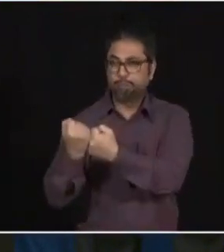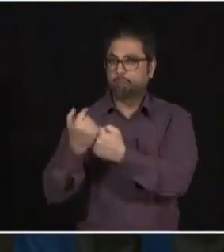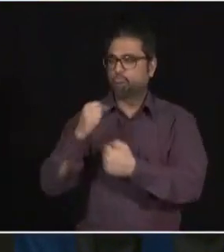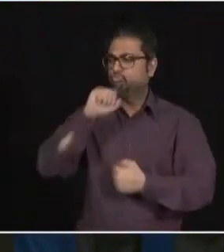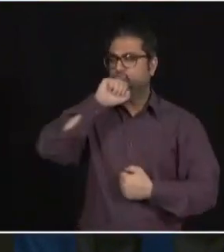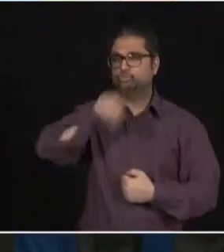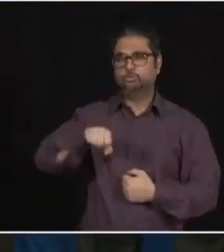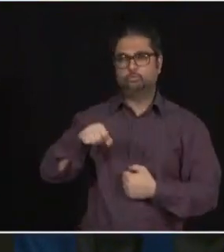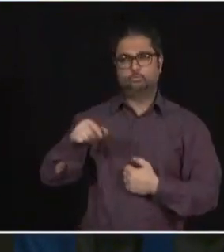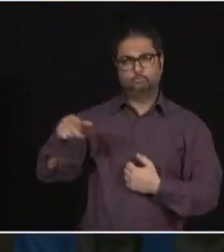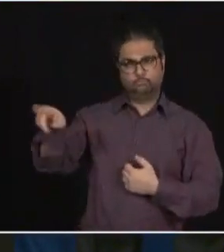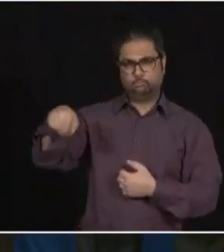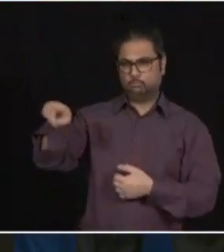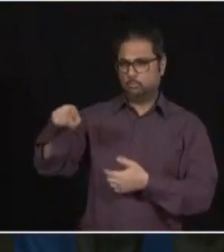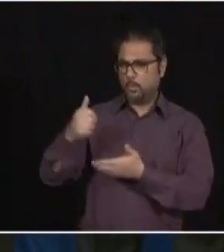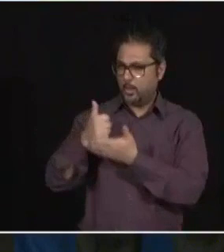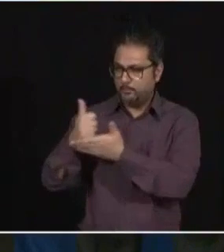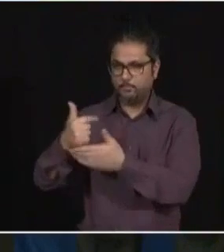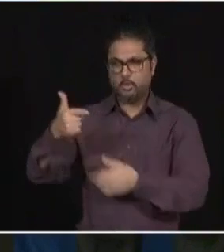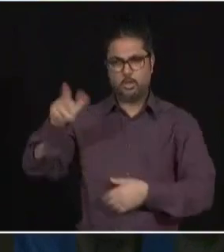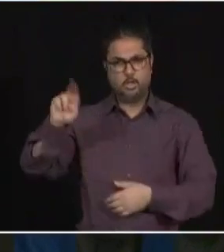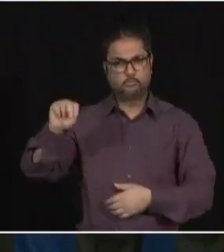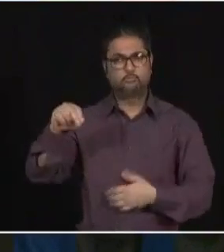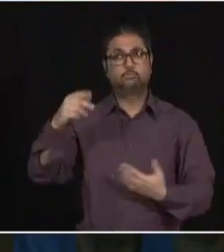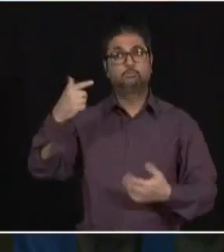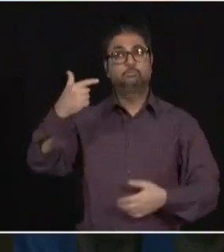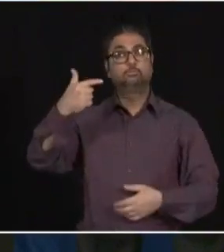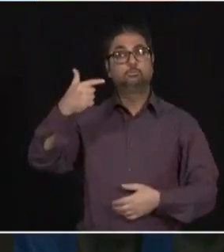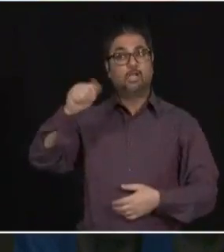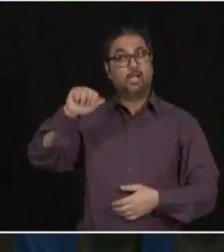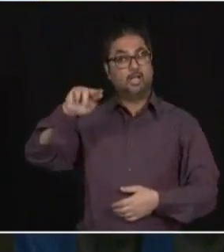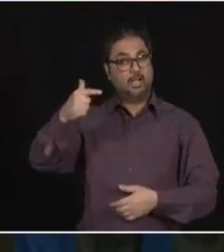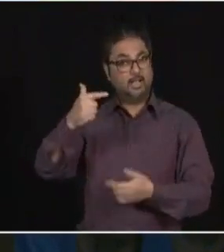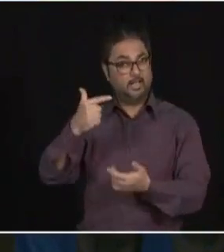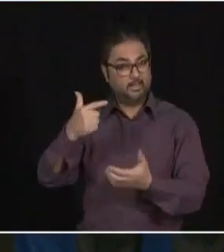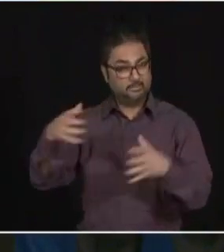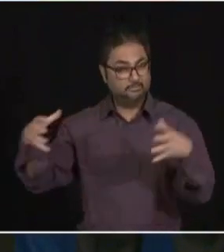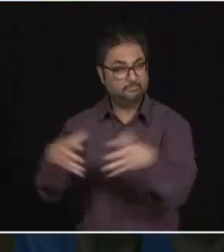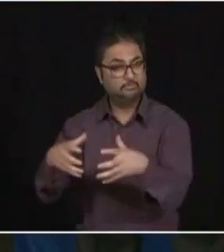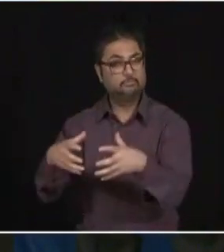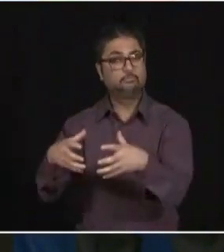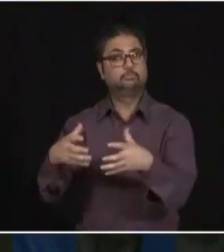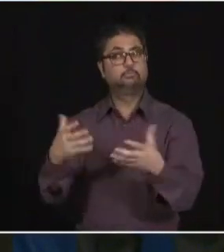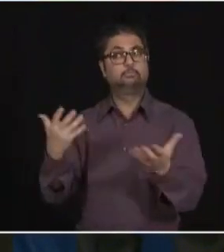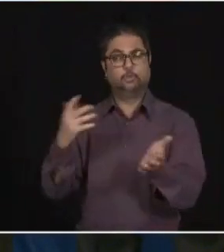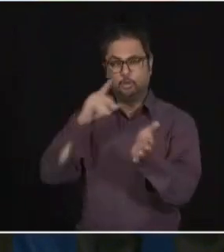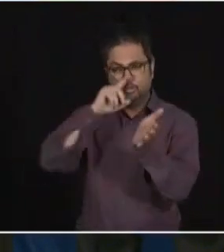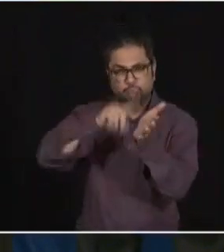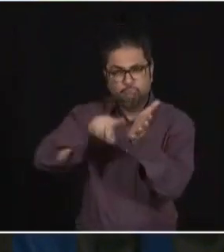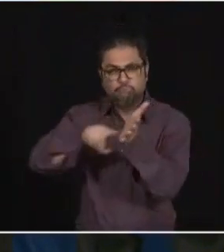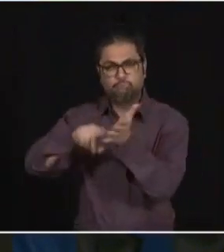tackle guns and gangs at its core. That's the problem. As law enforcement experts have highlighted time and